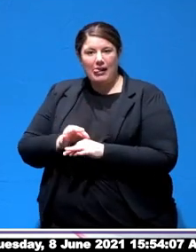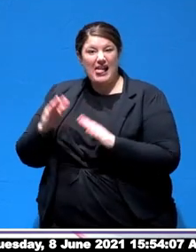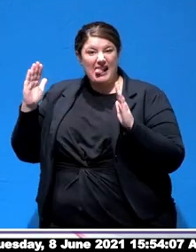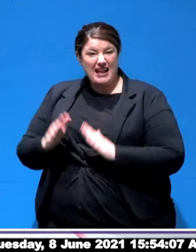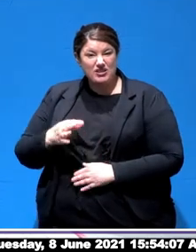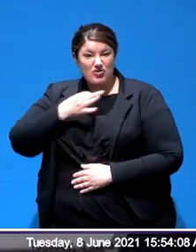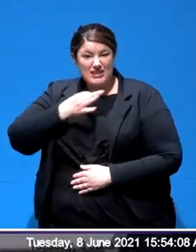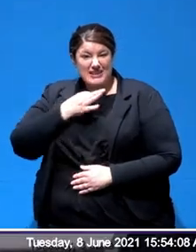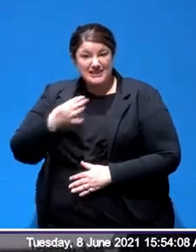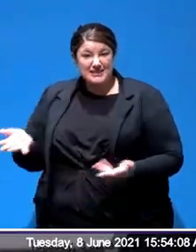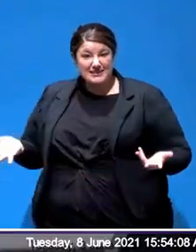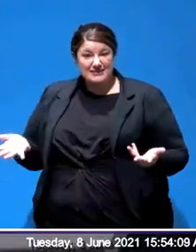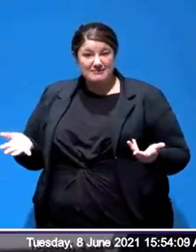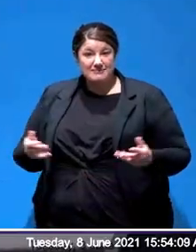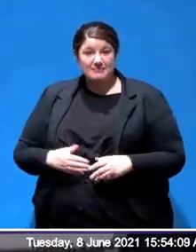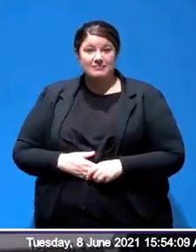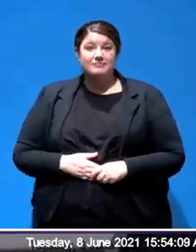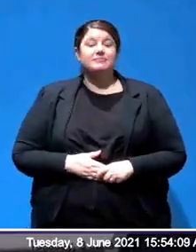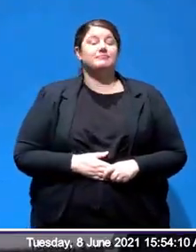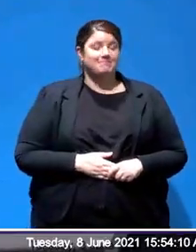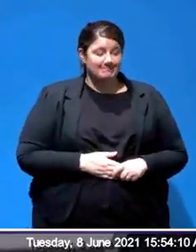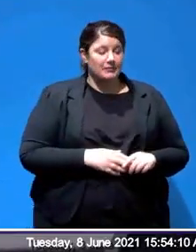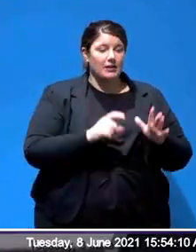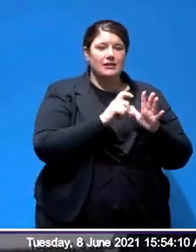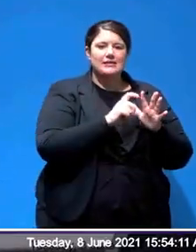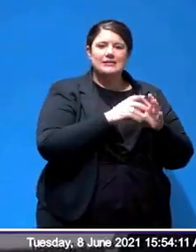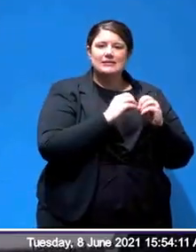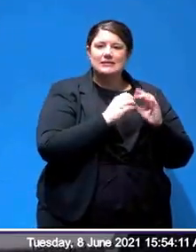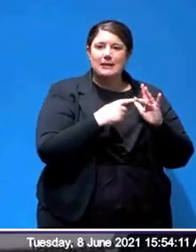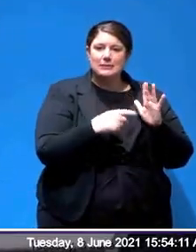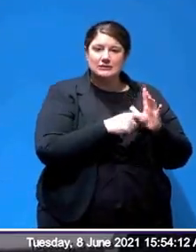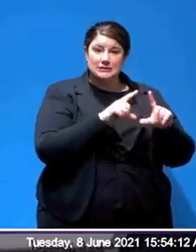Yes, so debit cards are something that we have been trying to